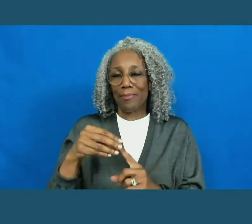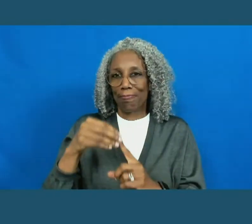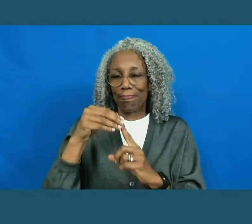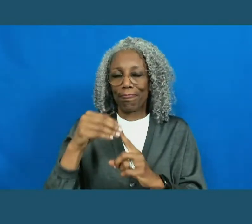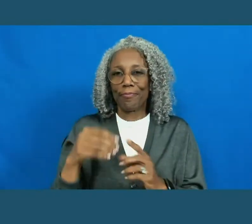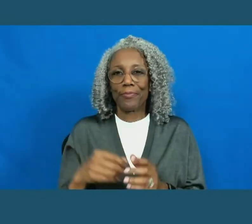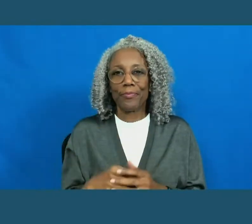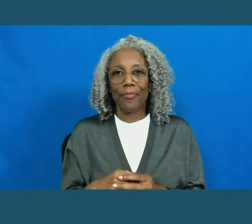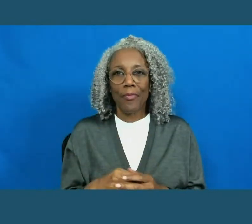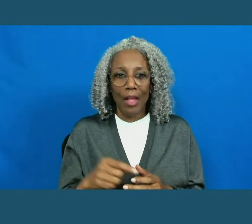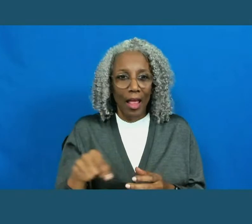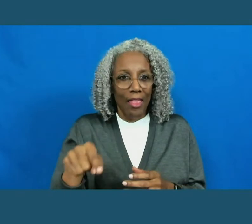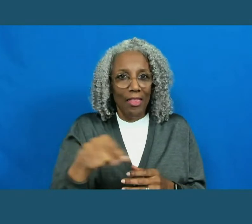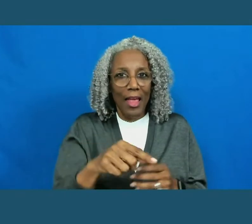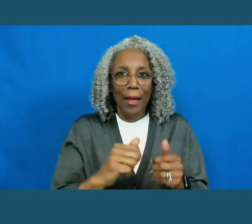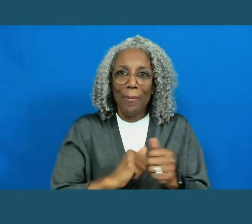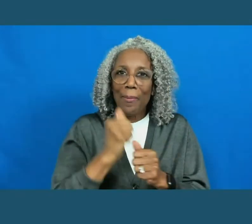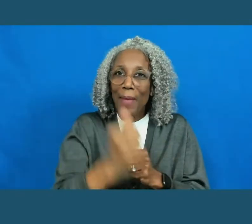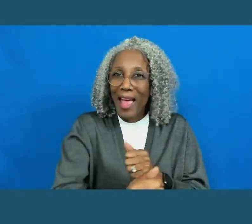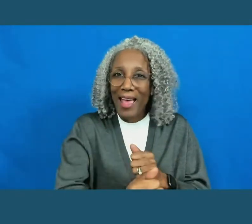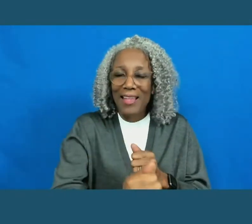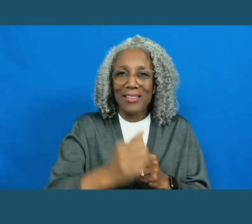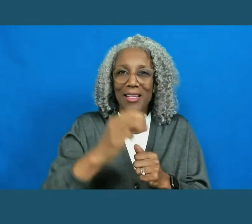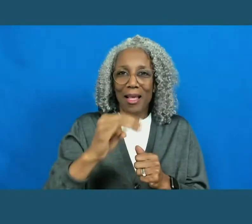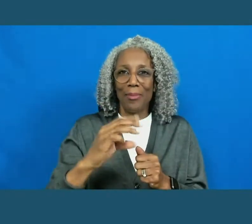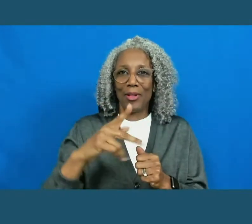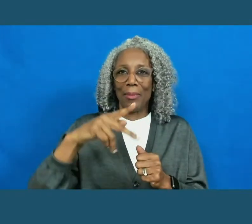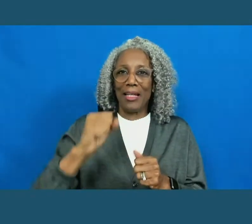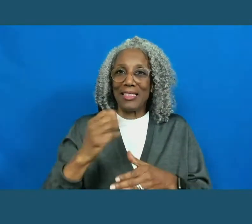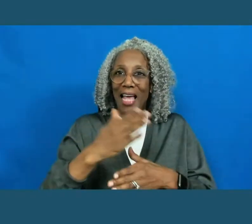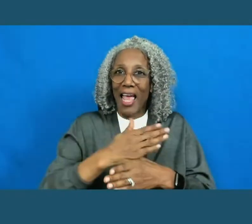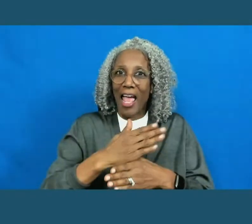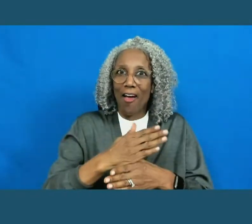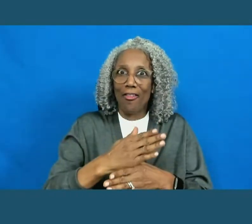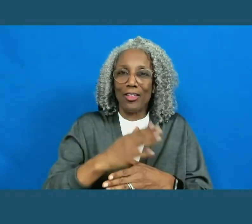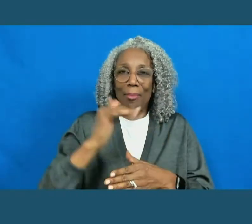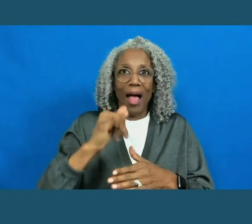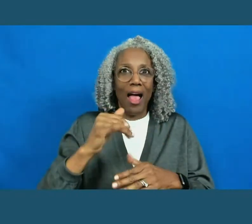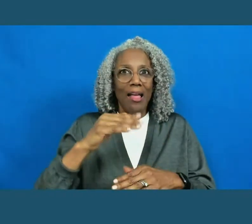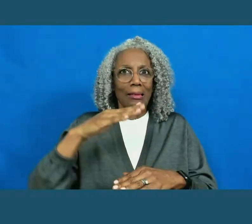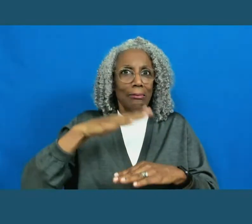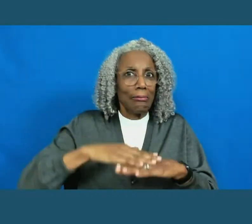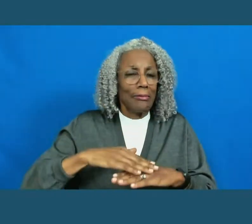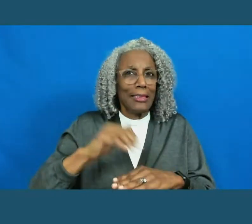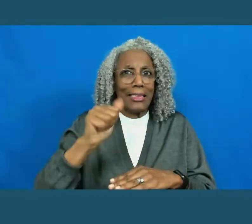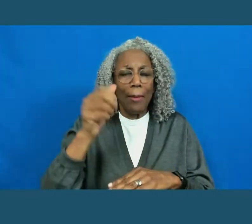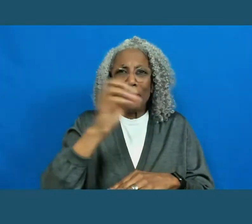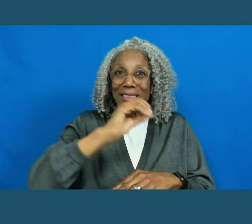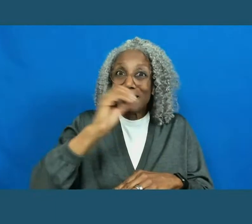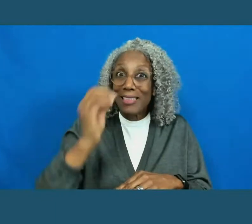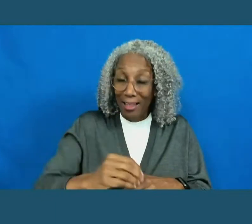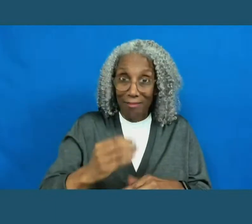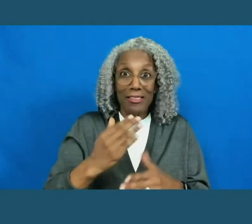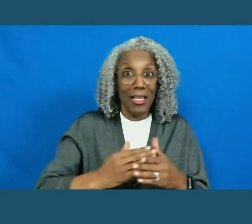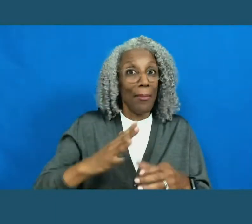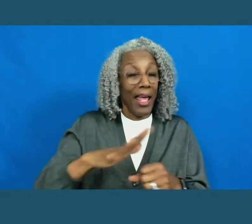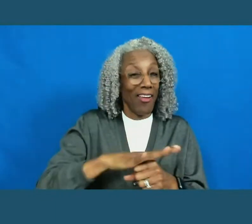and our Hispanic students, particularly in that school were